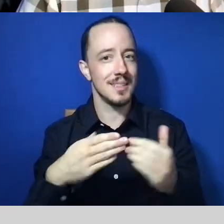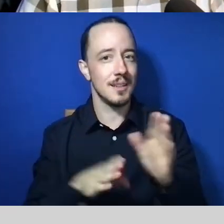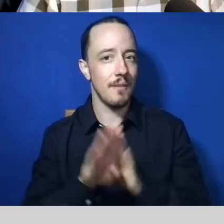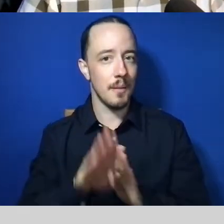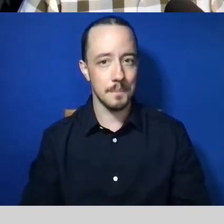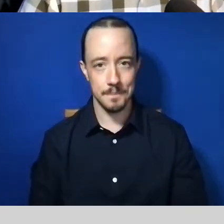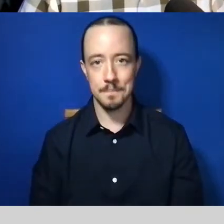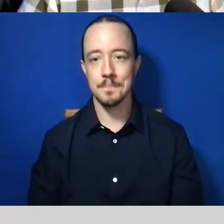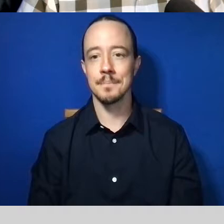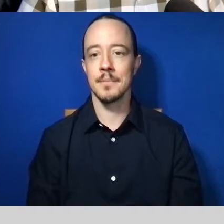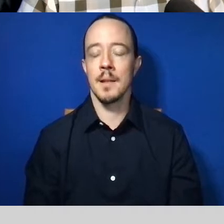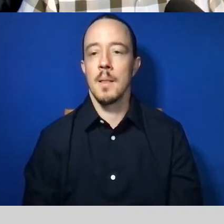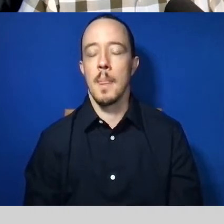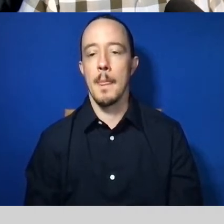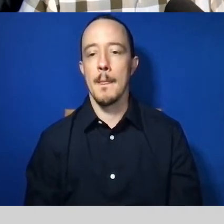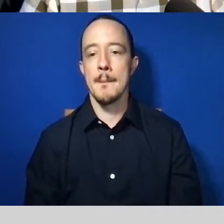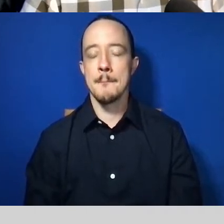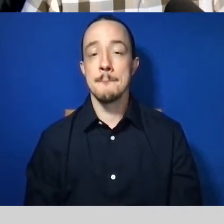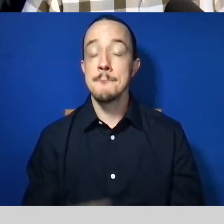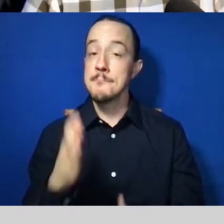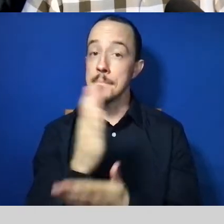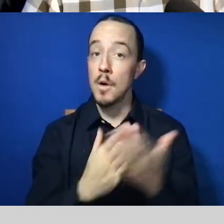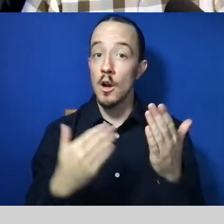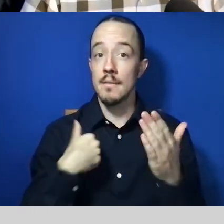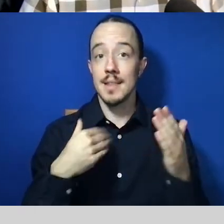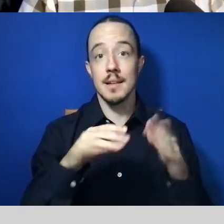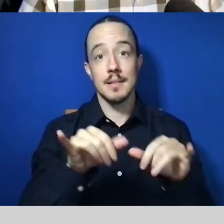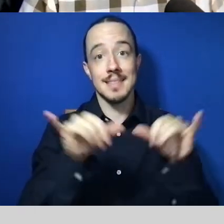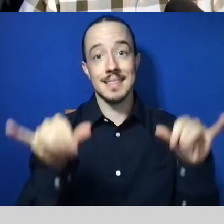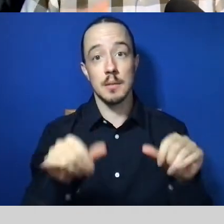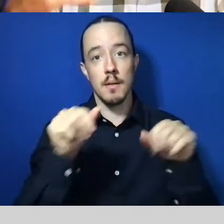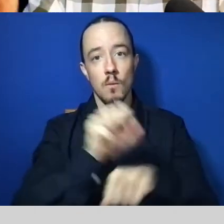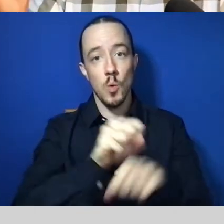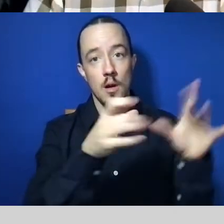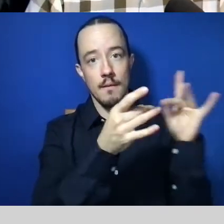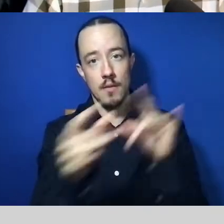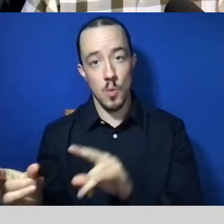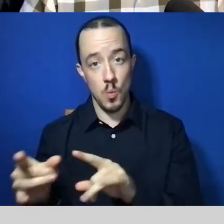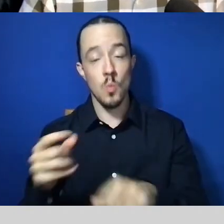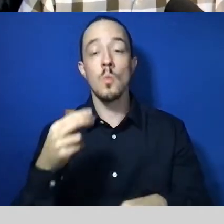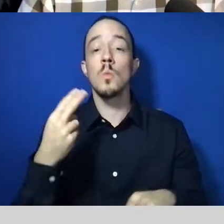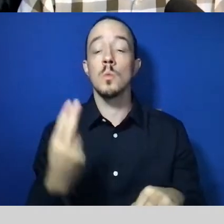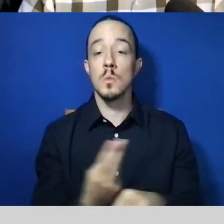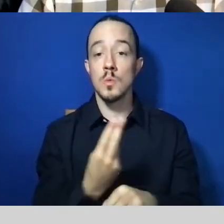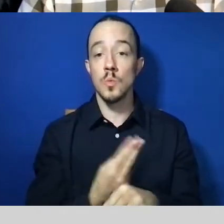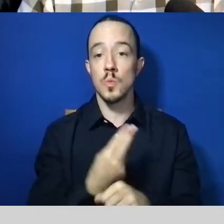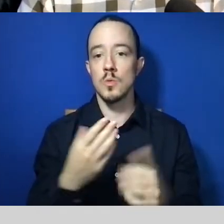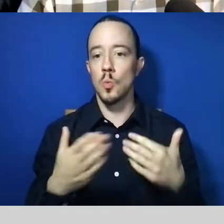As part of that development developer pipeline, we use, you know, whatever source control tool you would want.